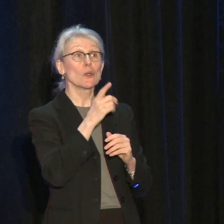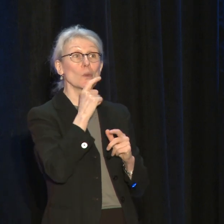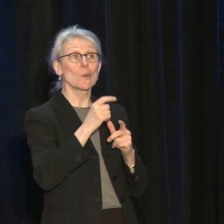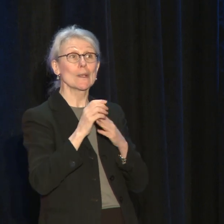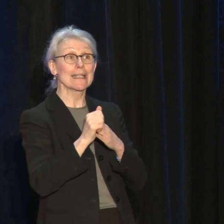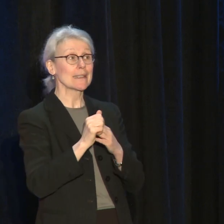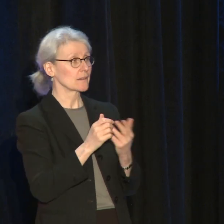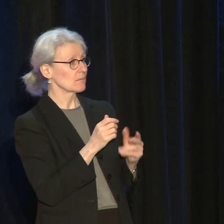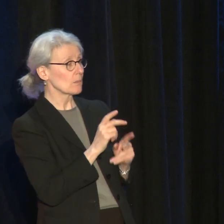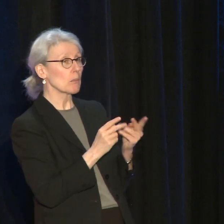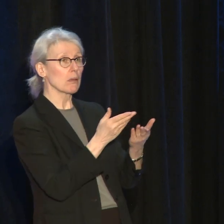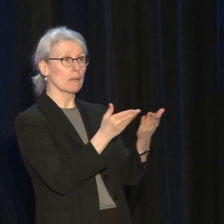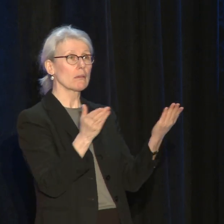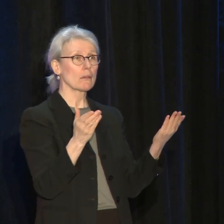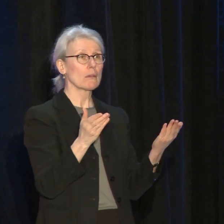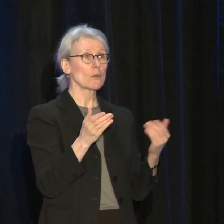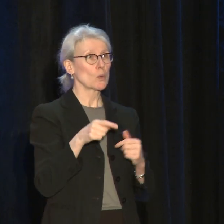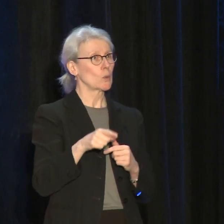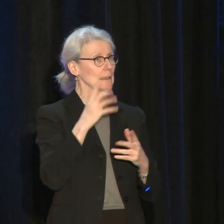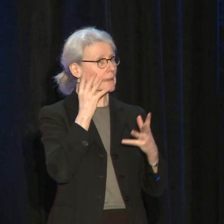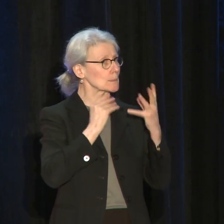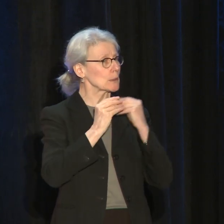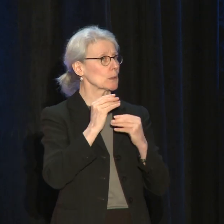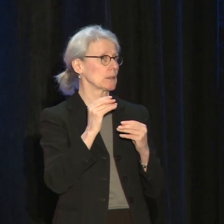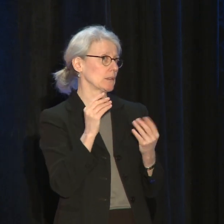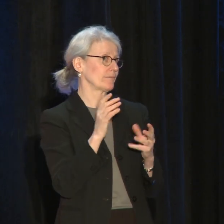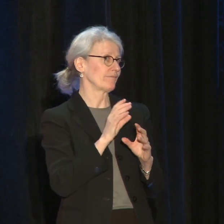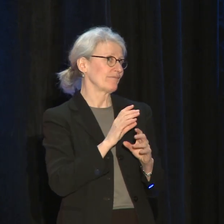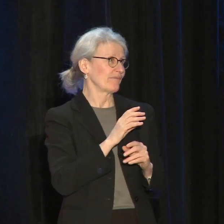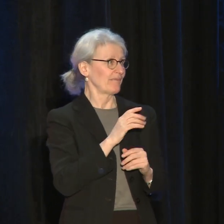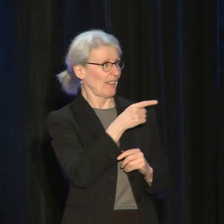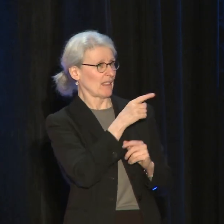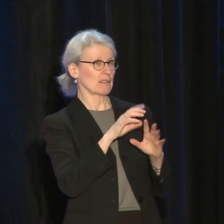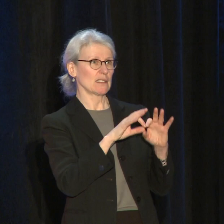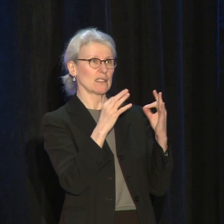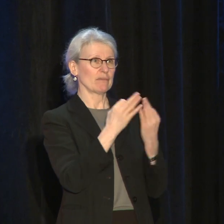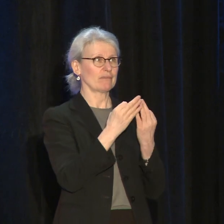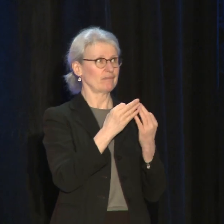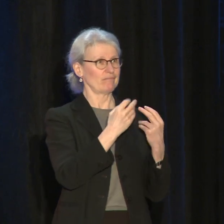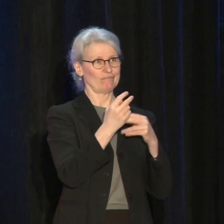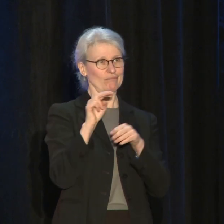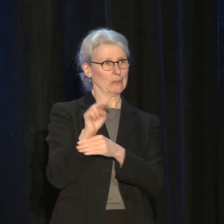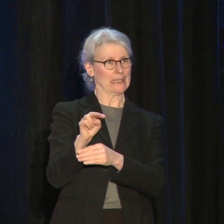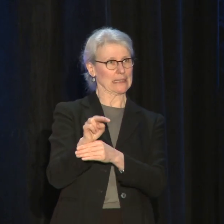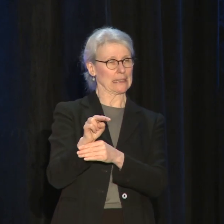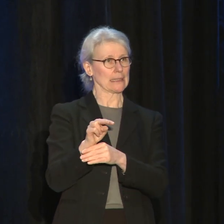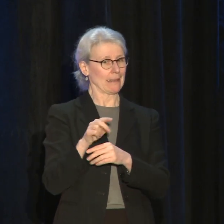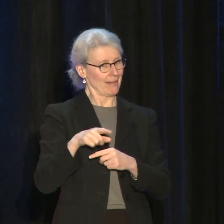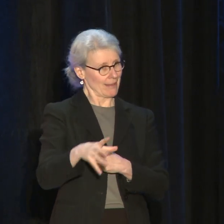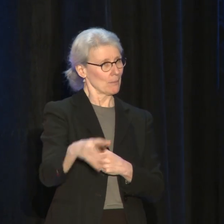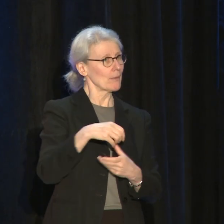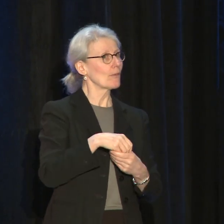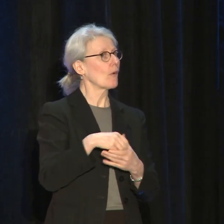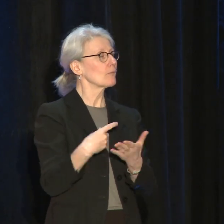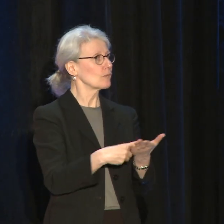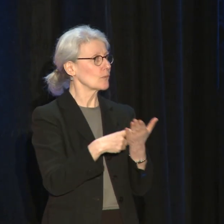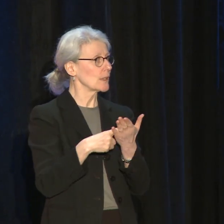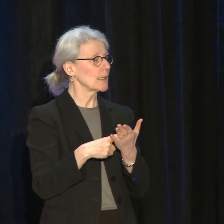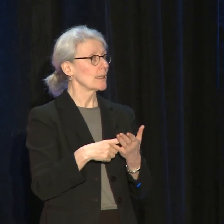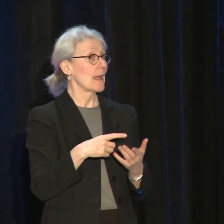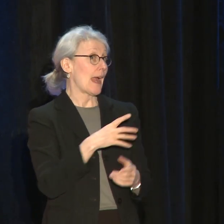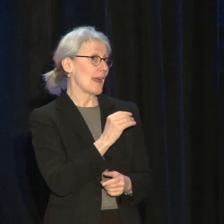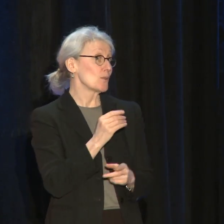people most affected by family policing, and truly keeping children safe, truly supporting